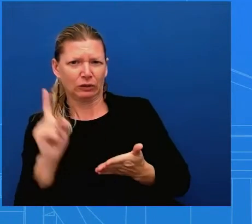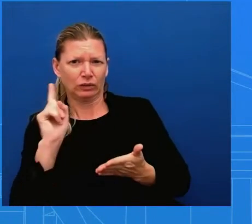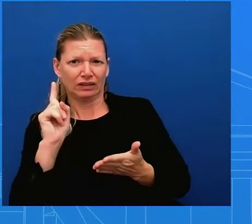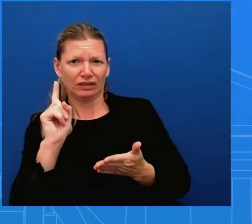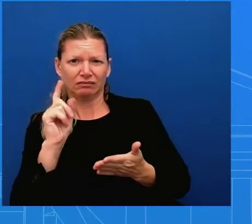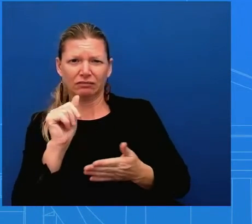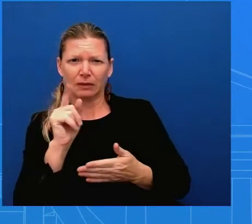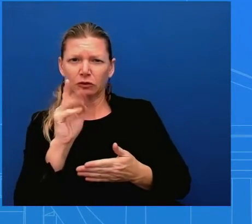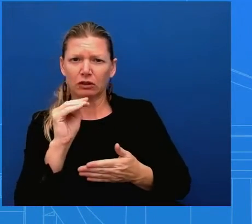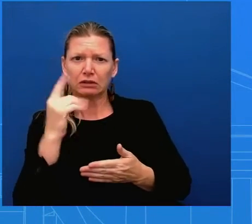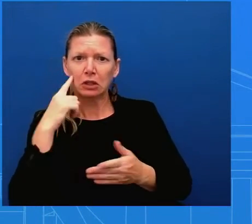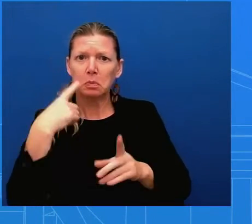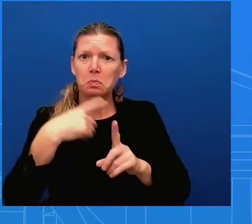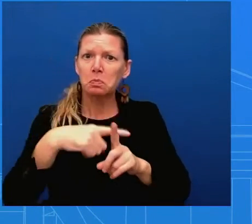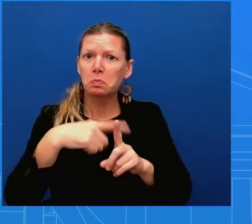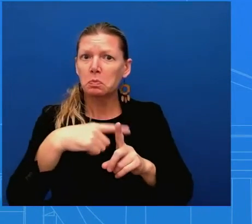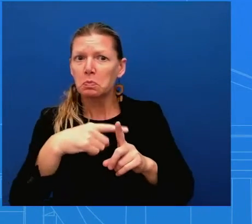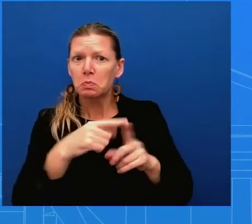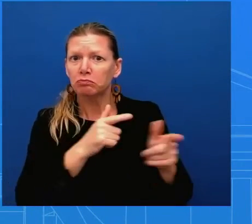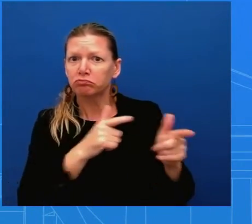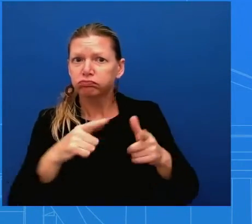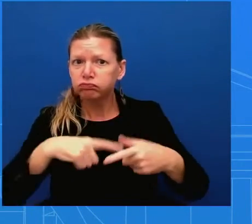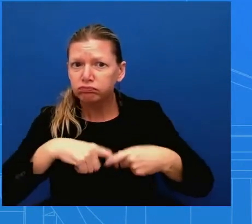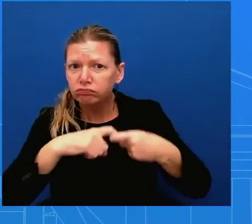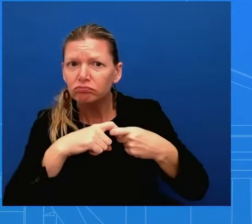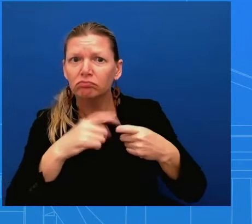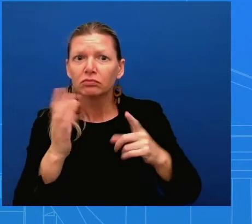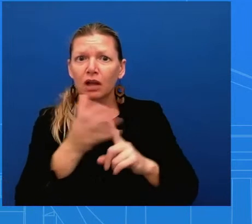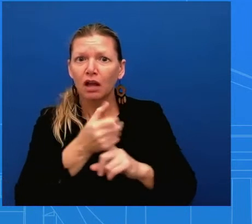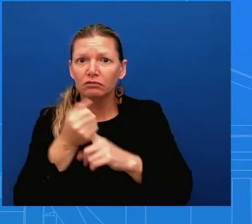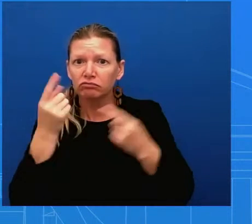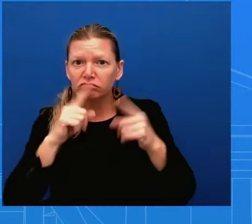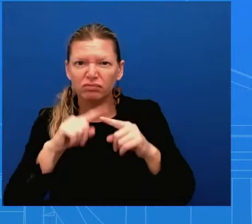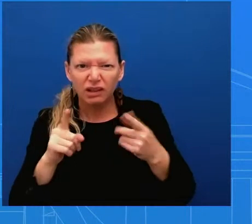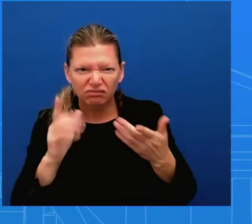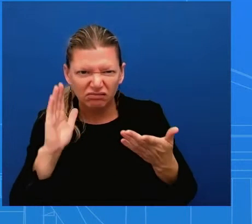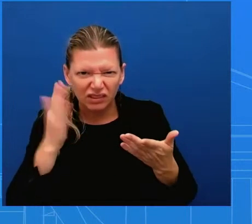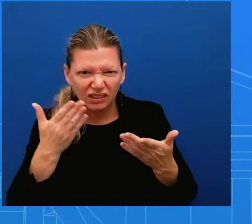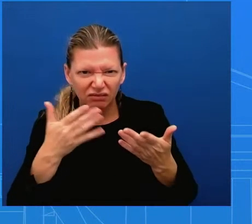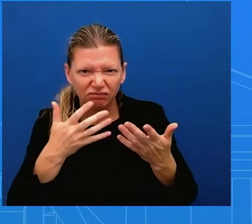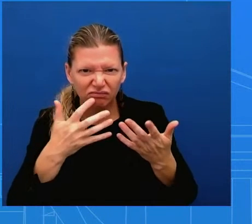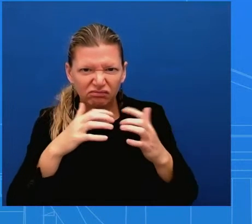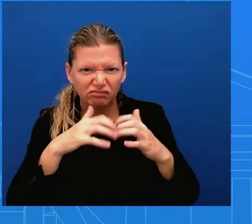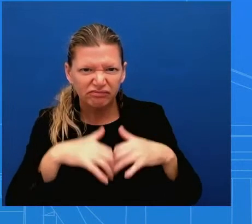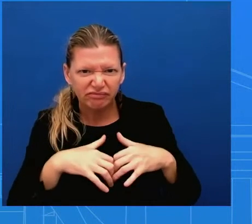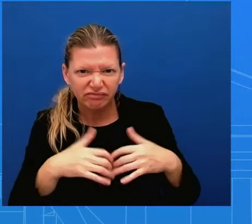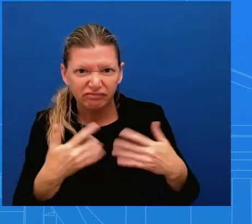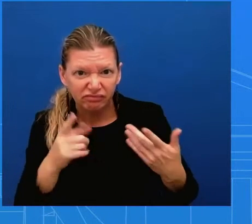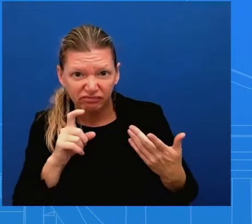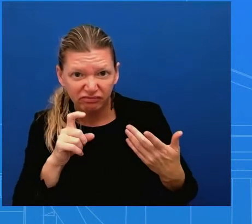Can you provide an update? Mr. Sullivan: Well, I have been quoting George Mitchell of late,